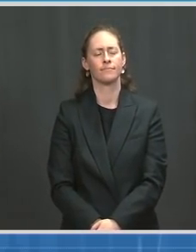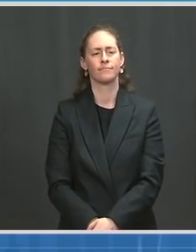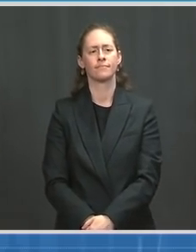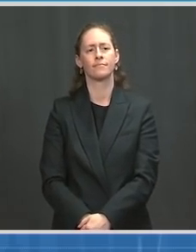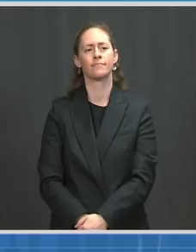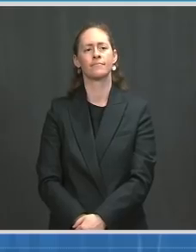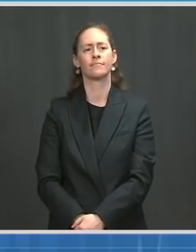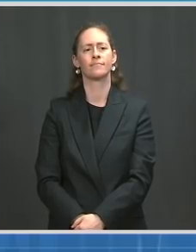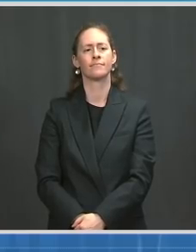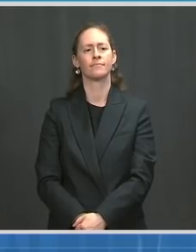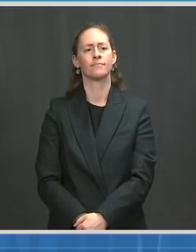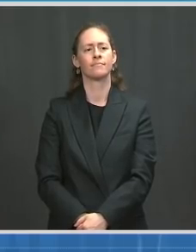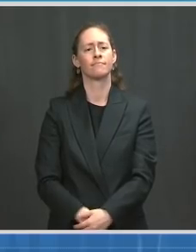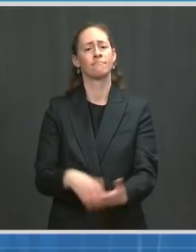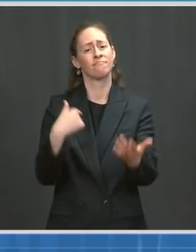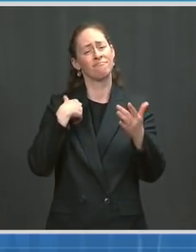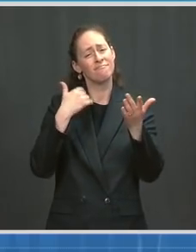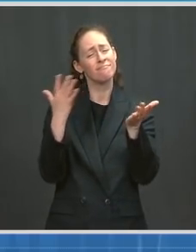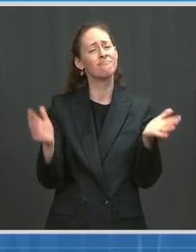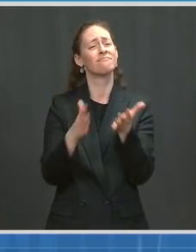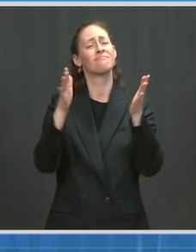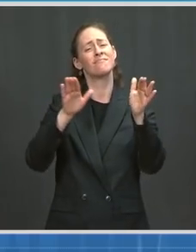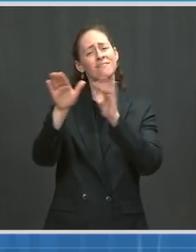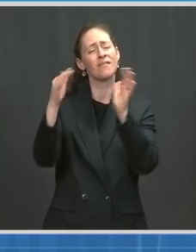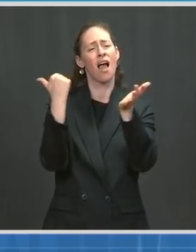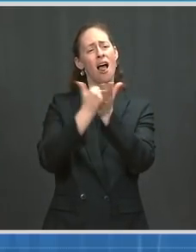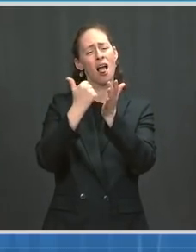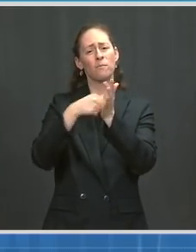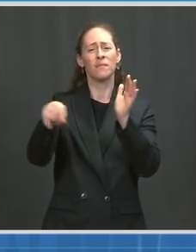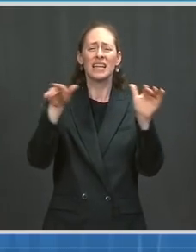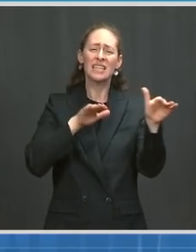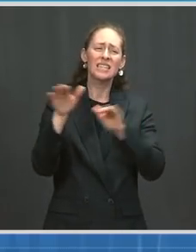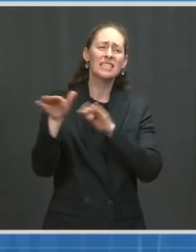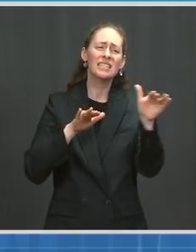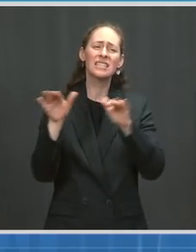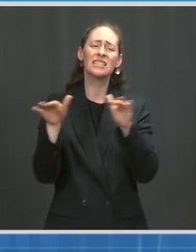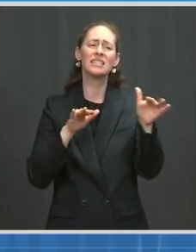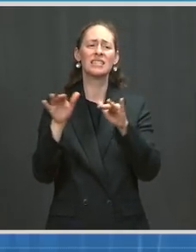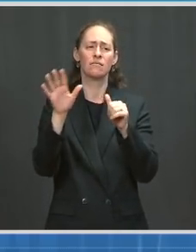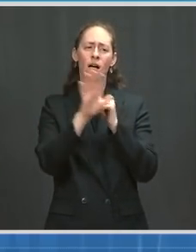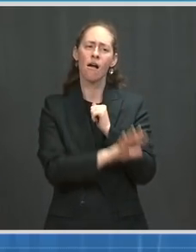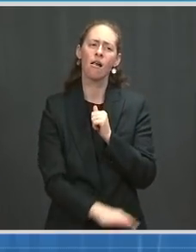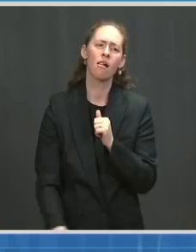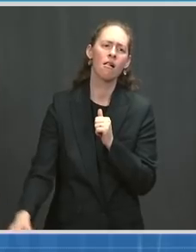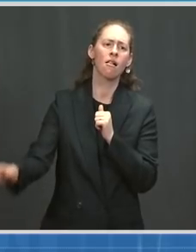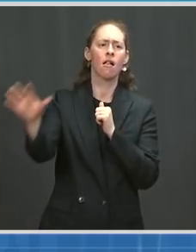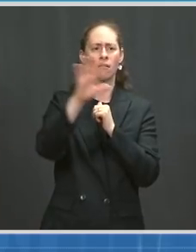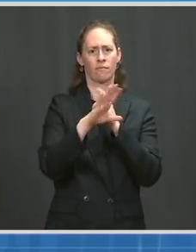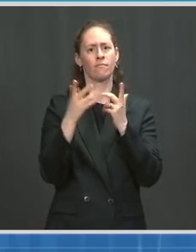about getting vaccinated as part of our "Digital Day of Action." And we are encouraging communities